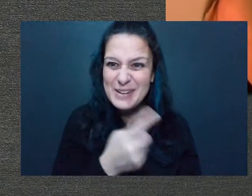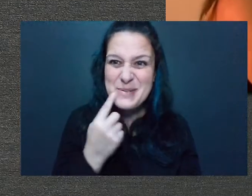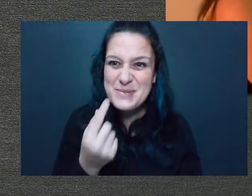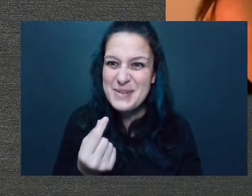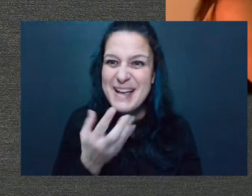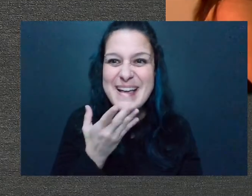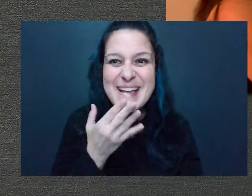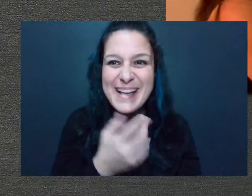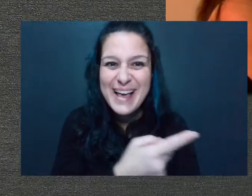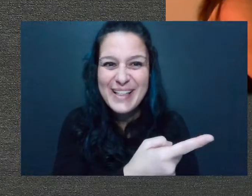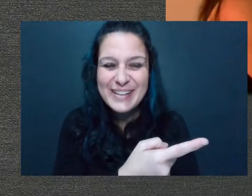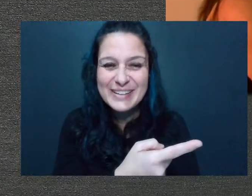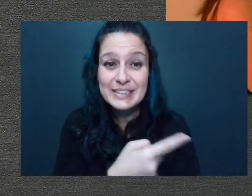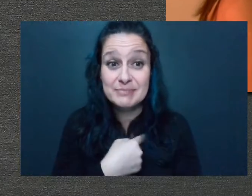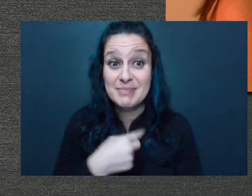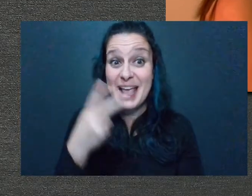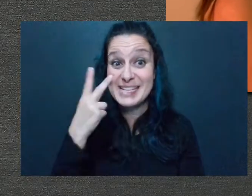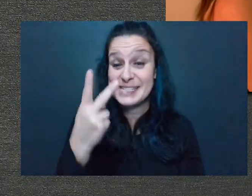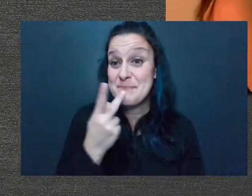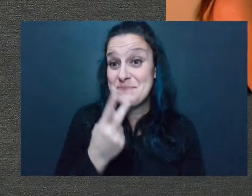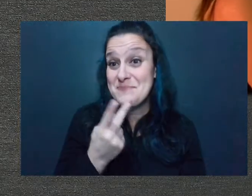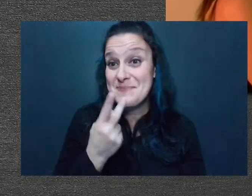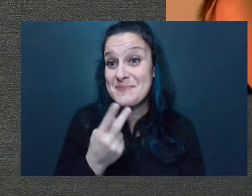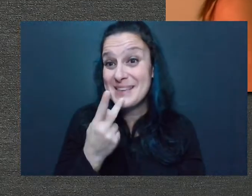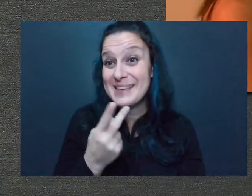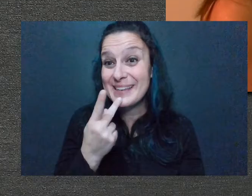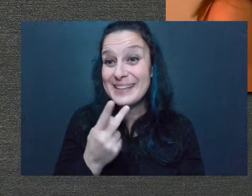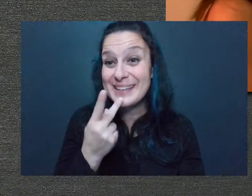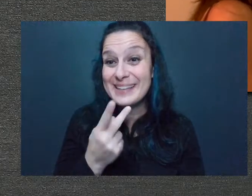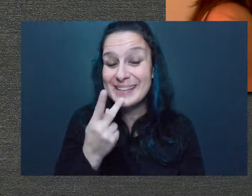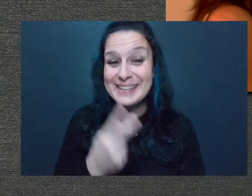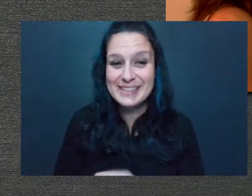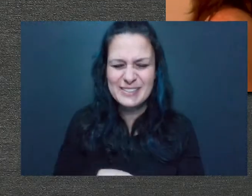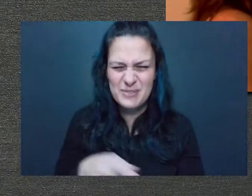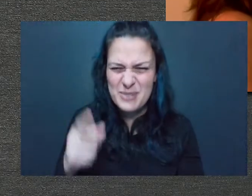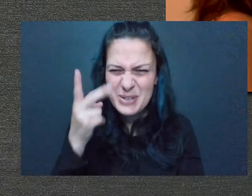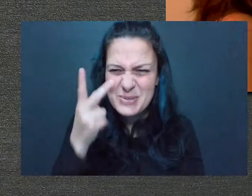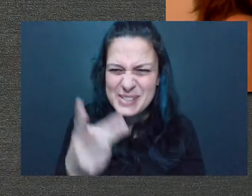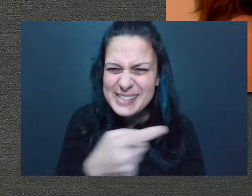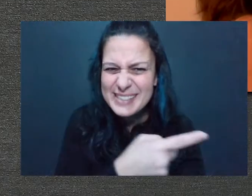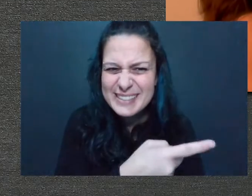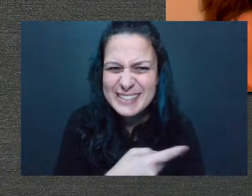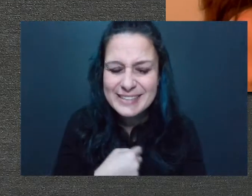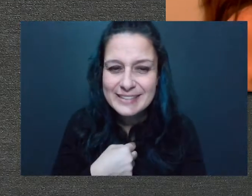The colors. I see pink. [Communication Device] Pink. What do you see?